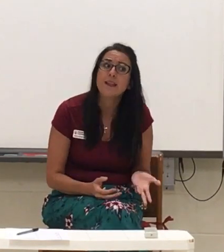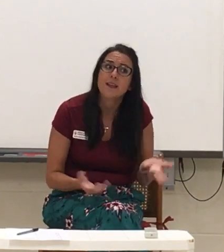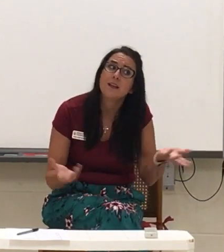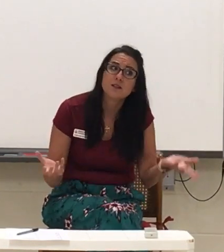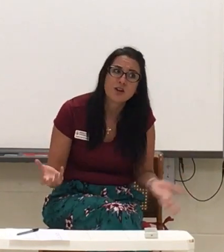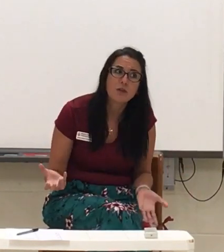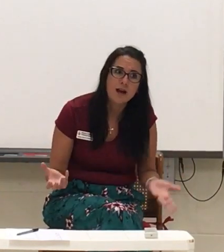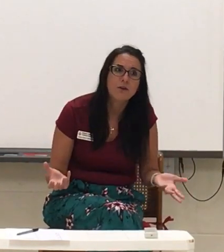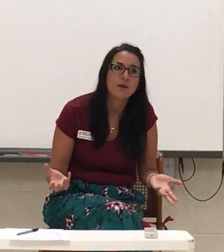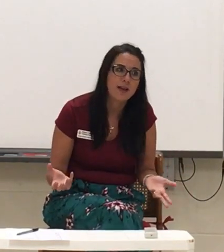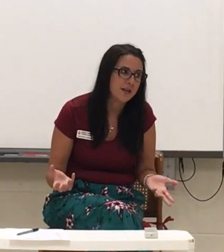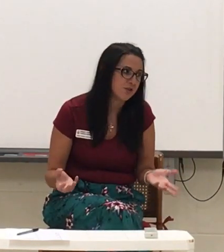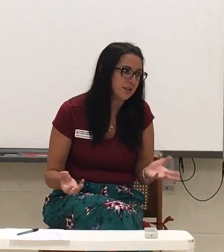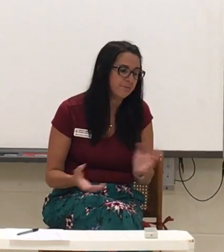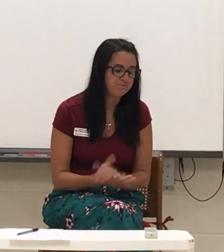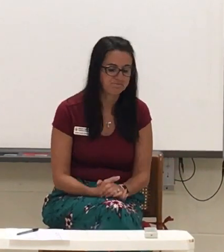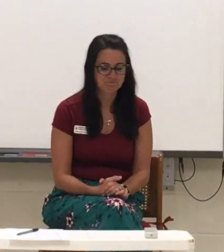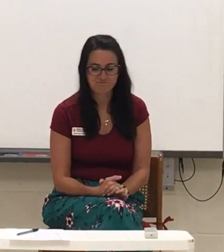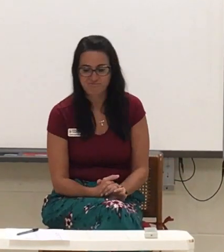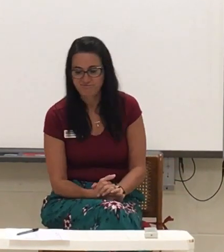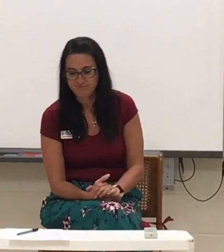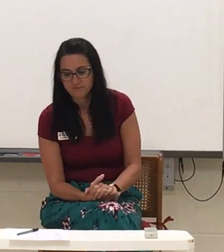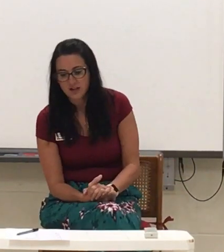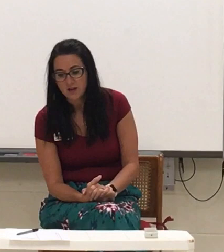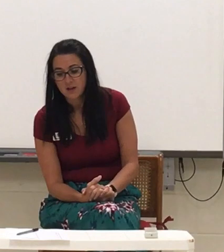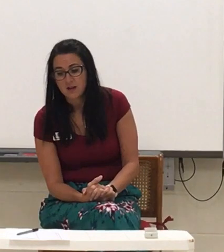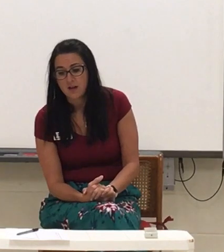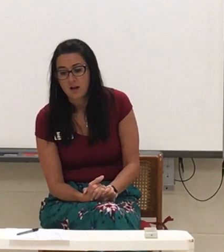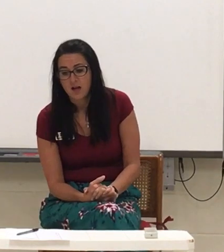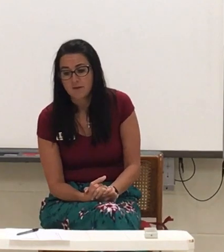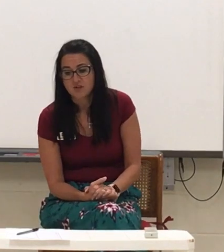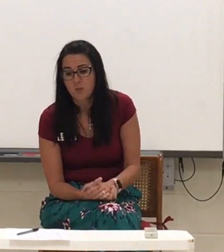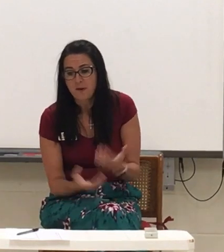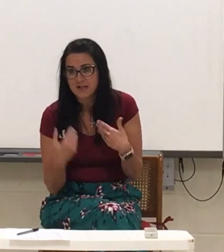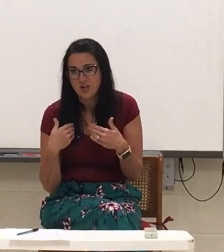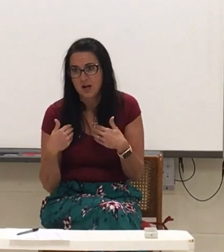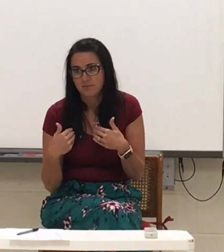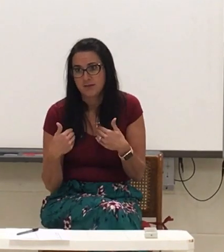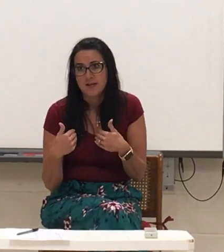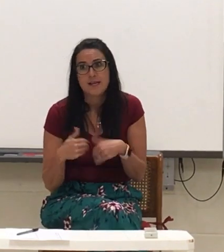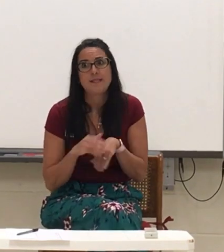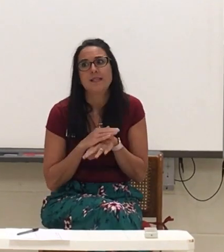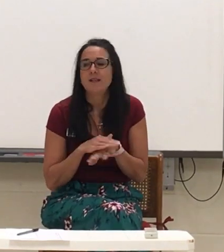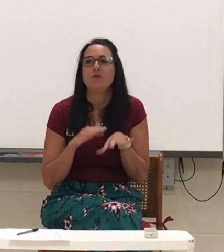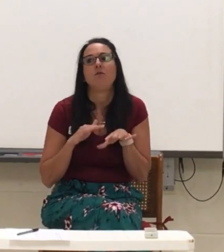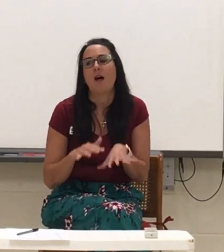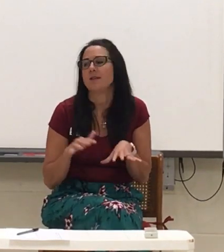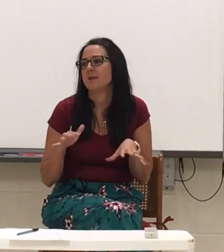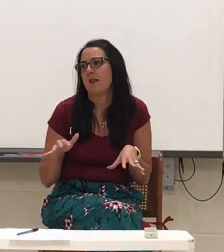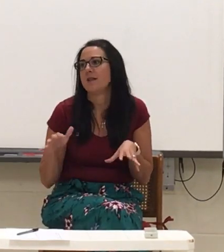thing with shout out occasionally so my job is to give you lots and lots